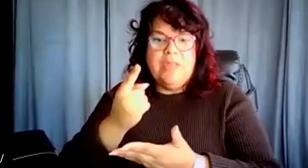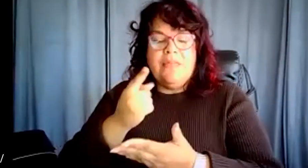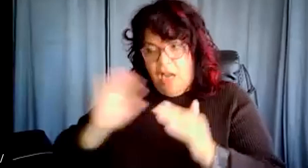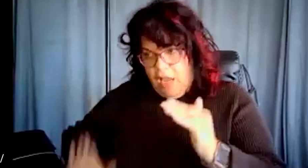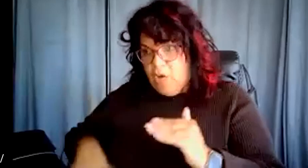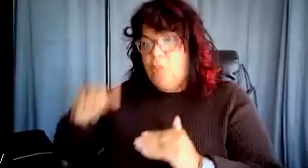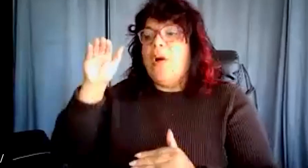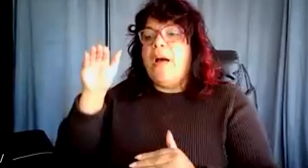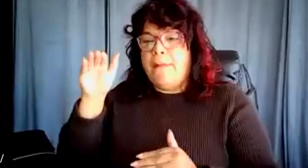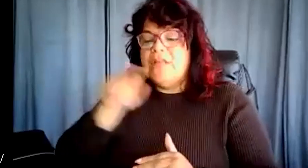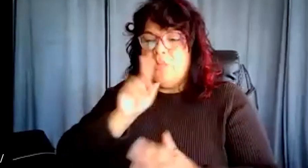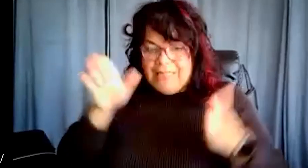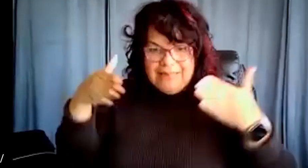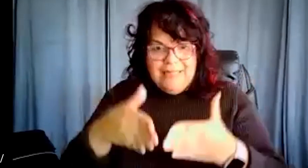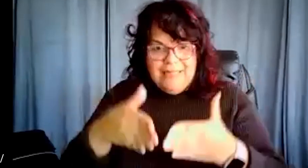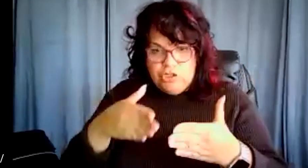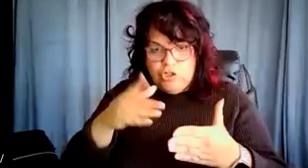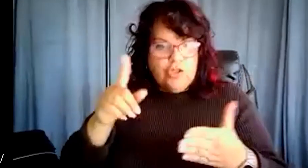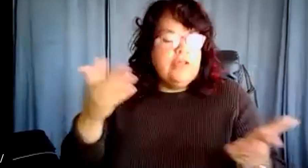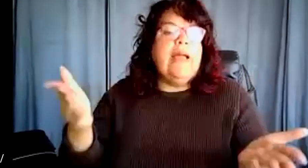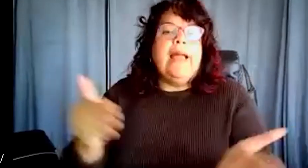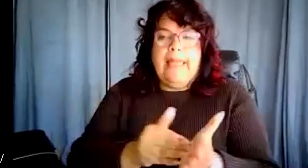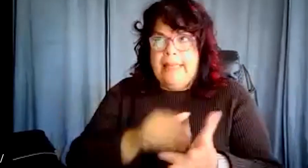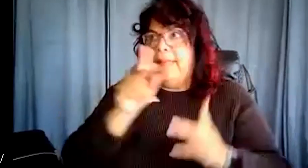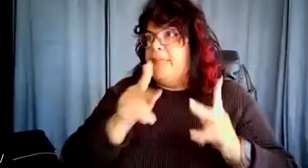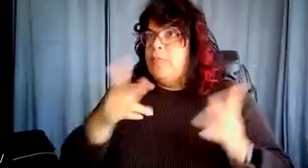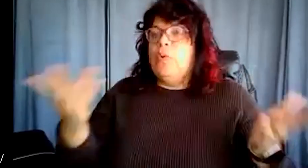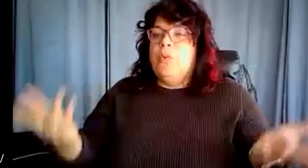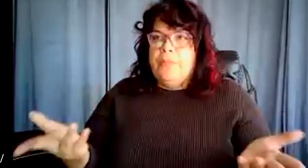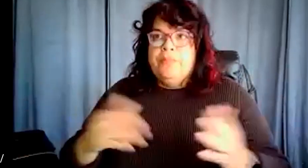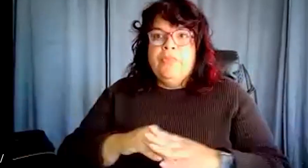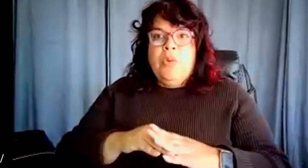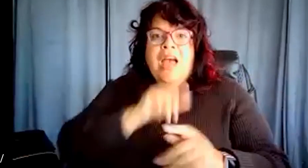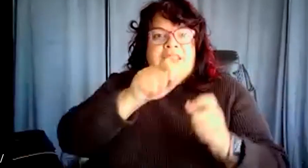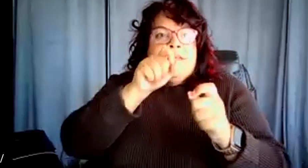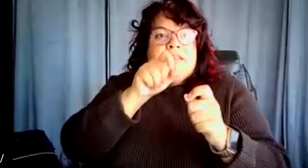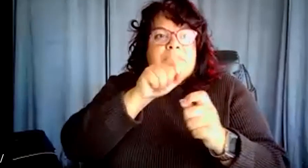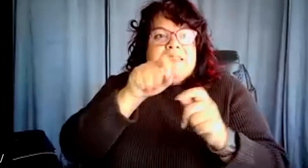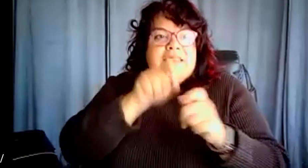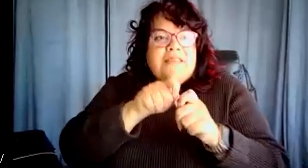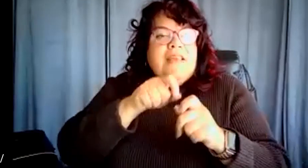on, again, people who have certain types of disabilities, who come from certain backgrounds,